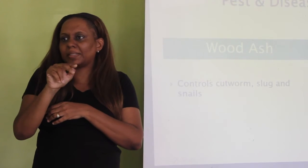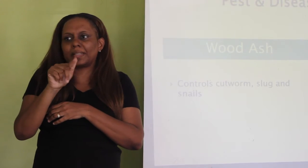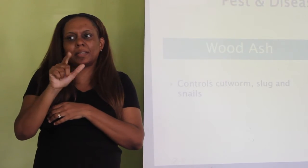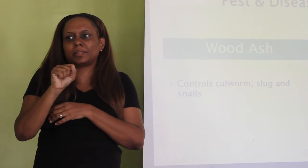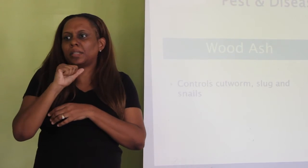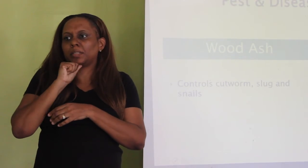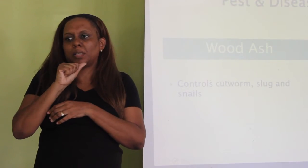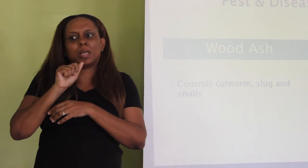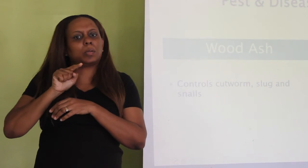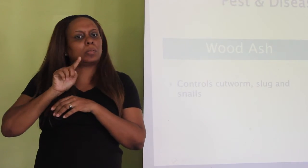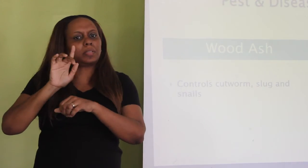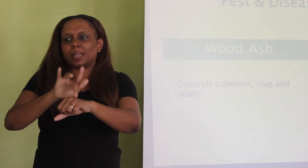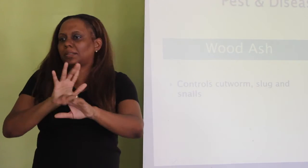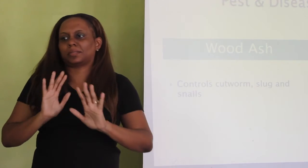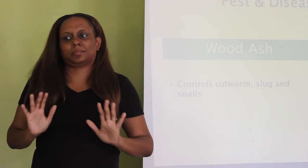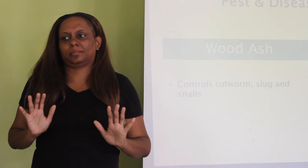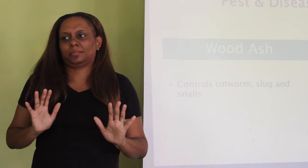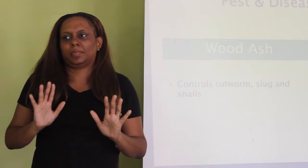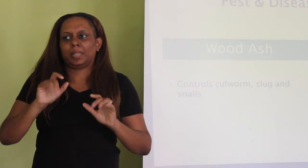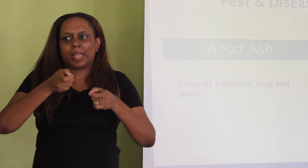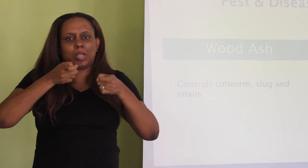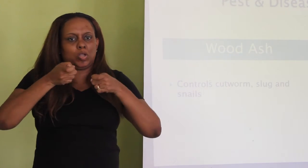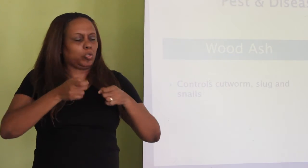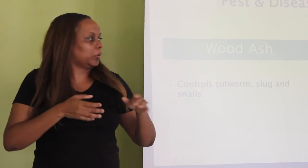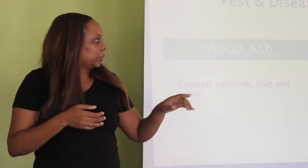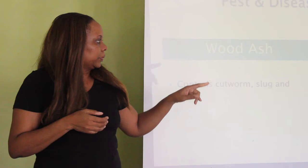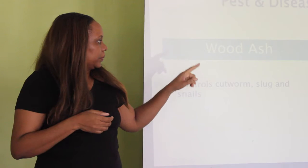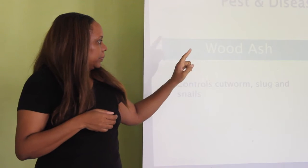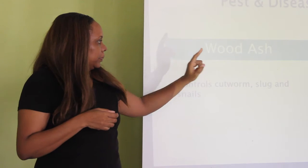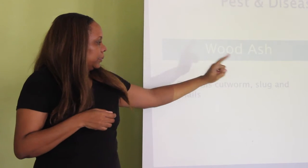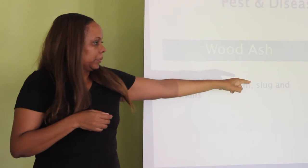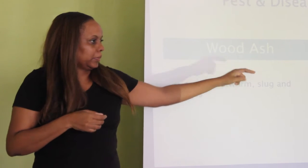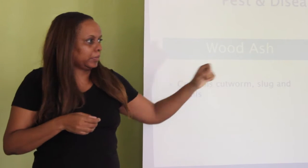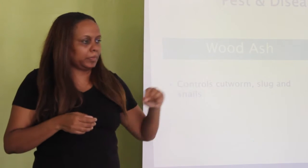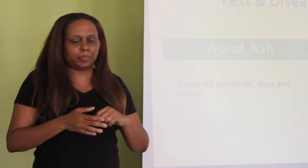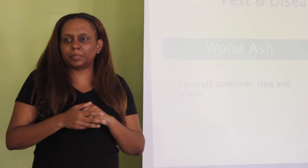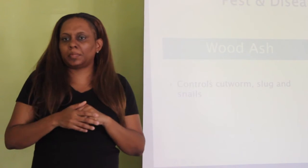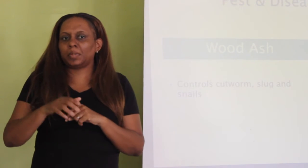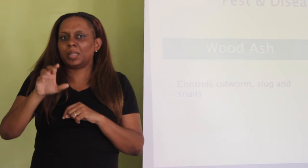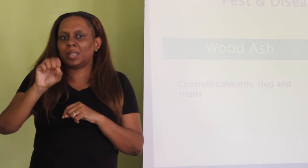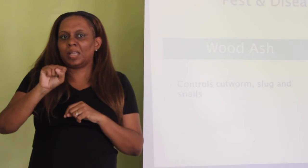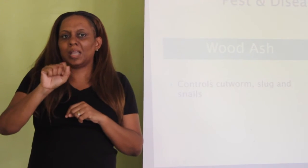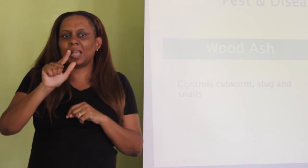so that way i slept you could control your slugs at smear propagation by losing weight